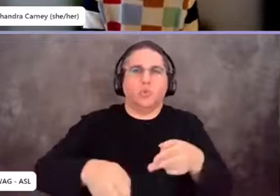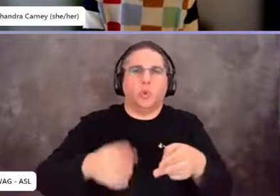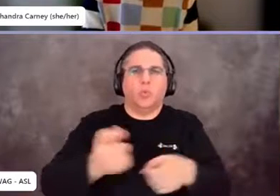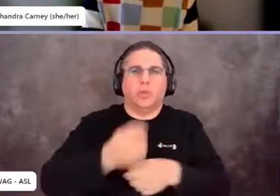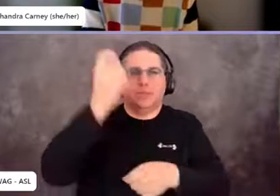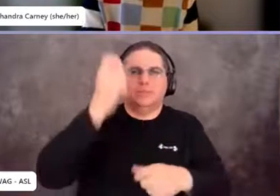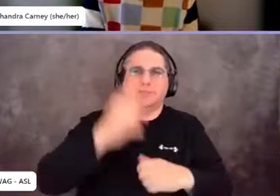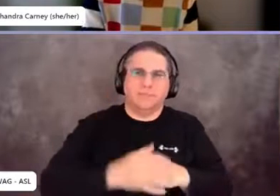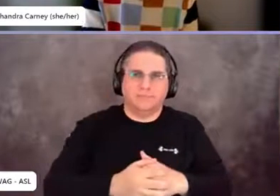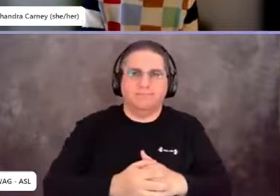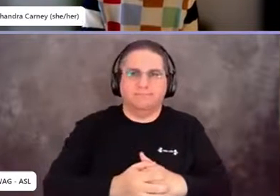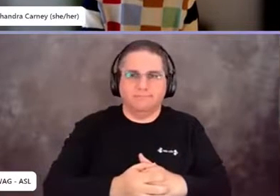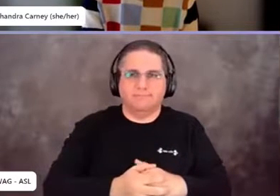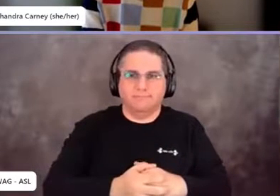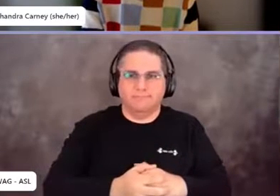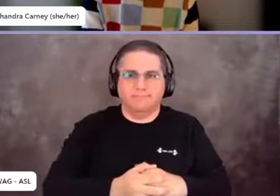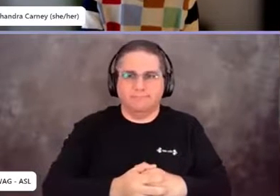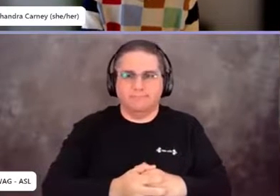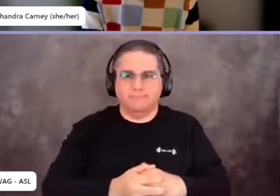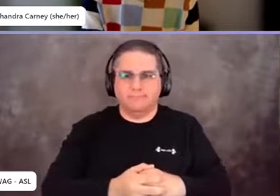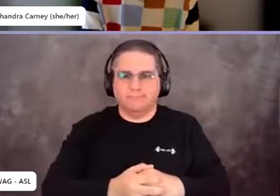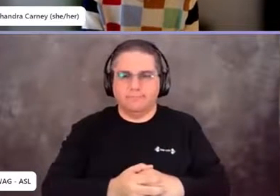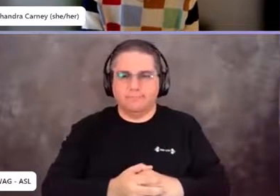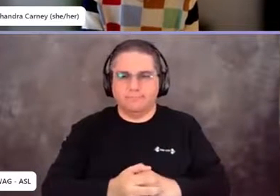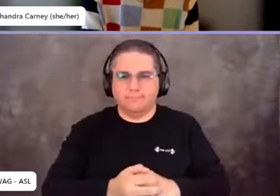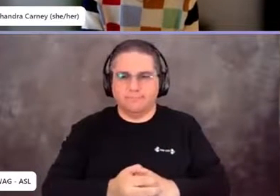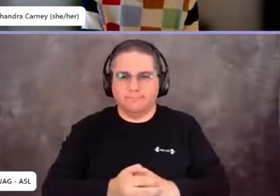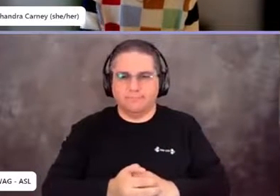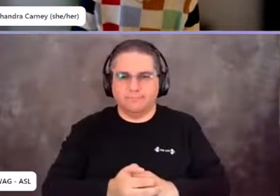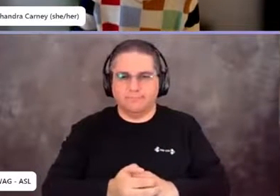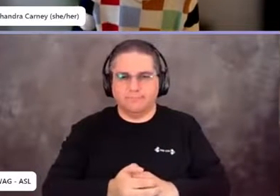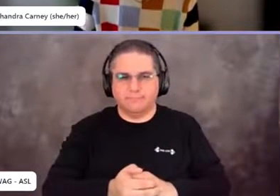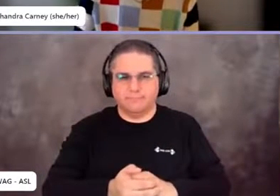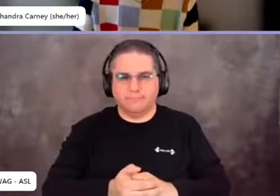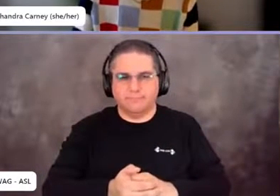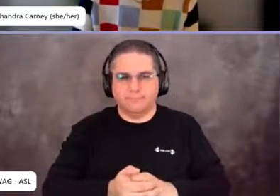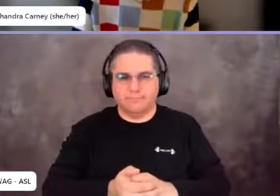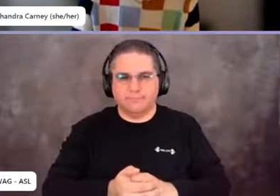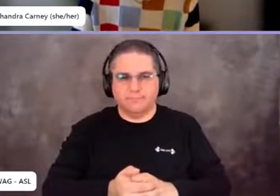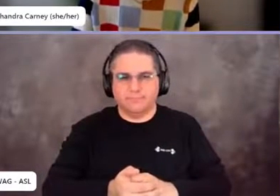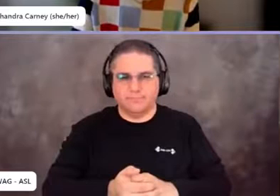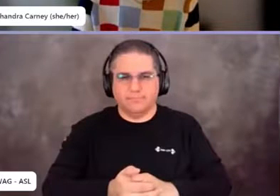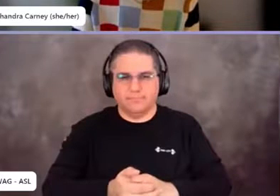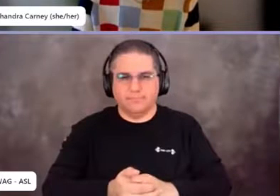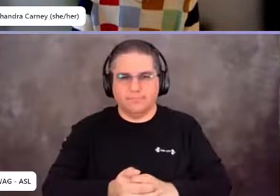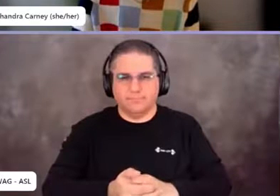fast. I would say start small and work interactively and you create those shot wins.